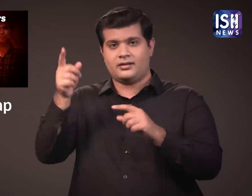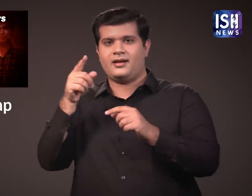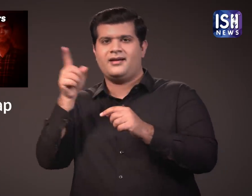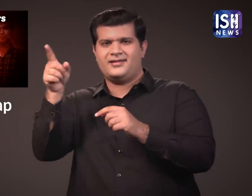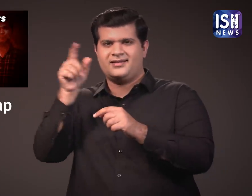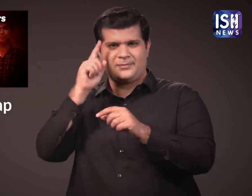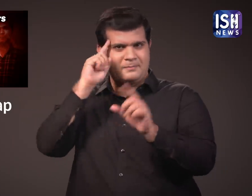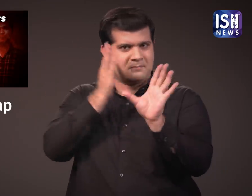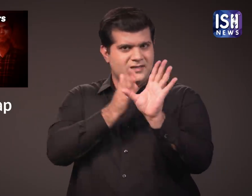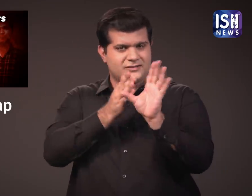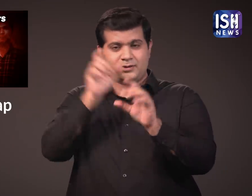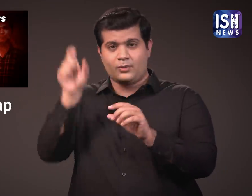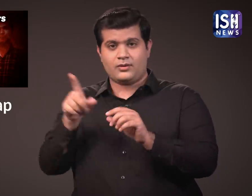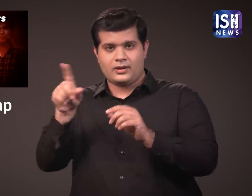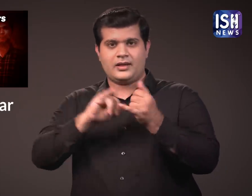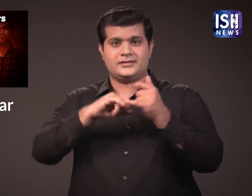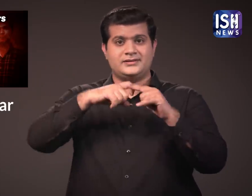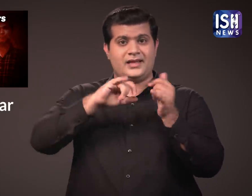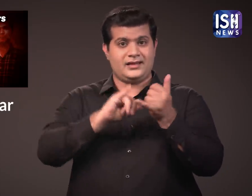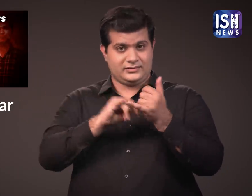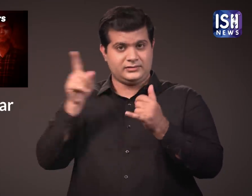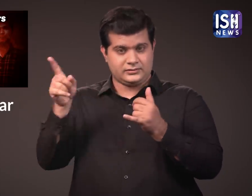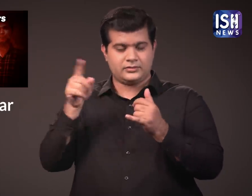and psychologist Shailesh Kumar Sharma